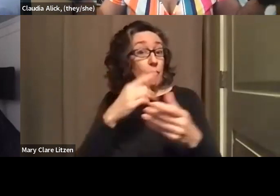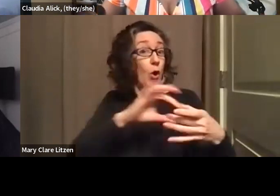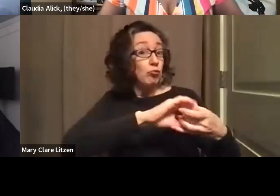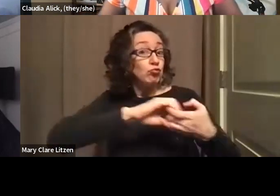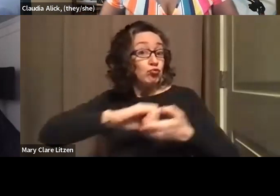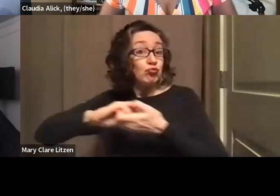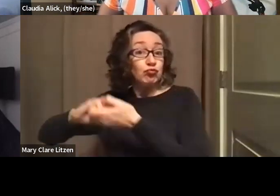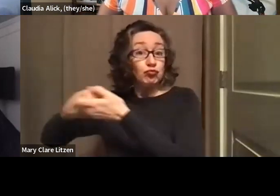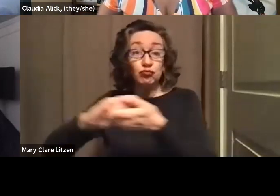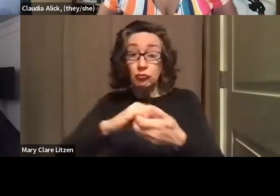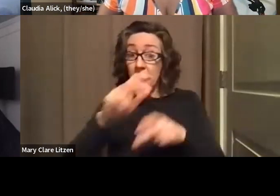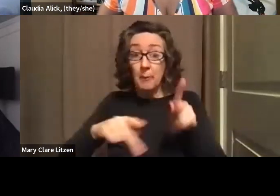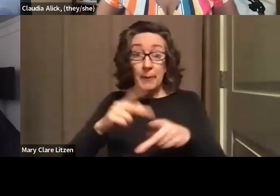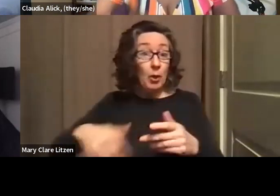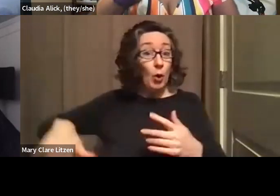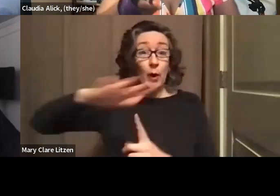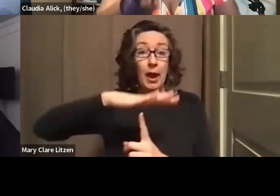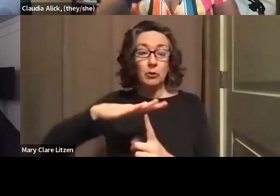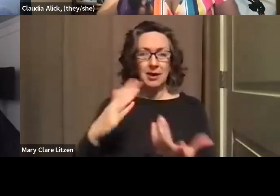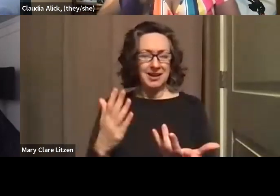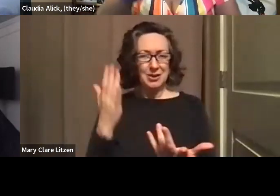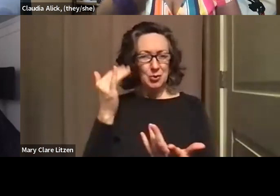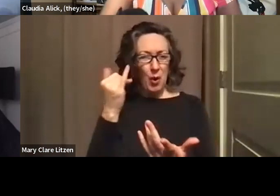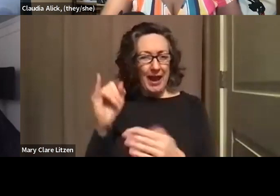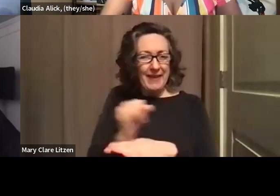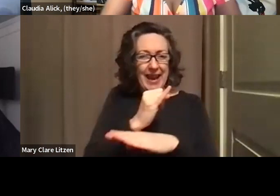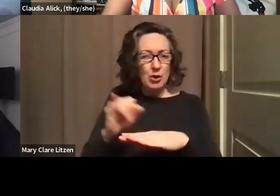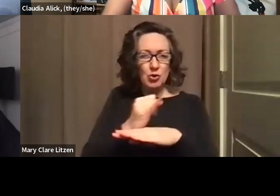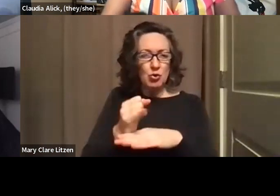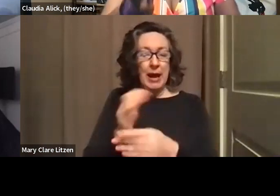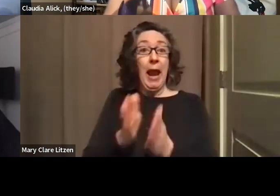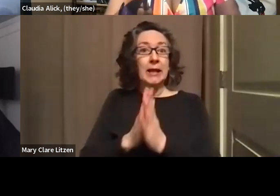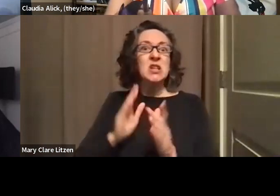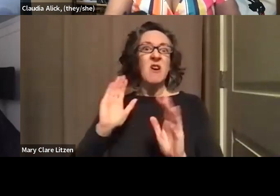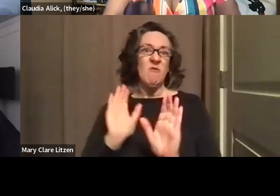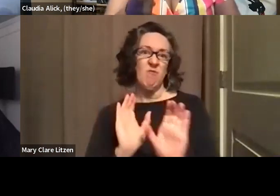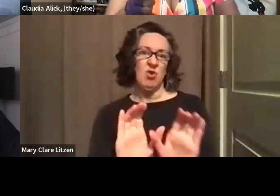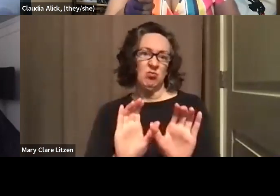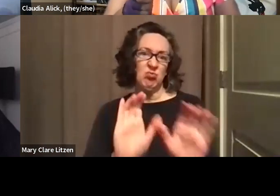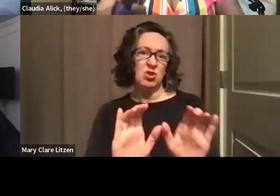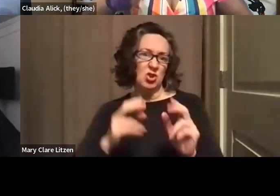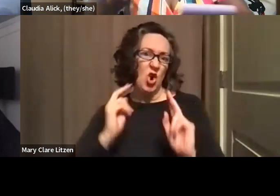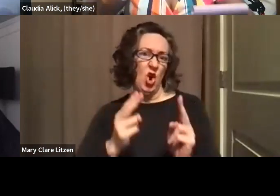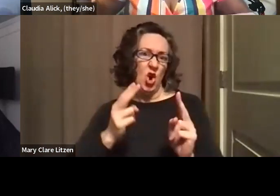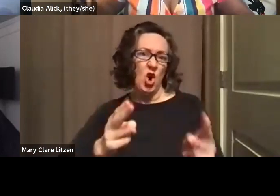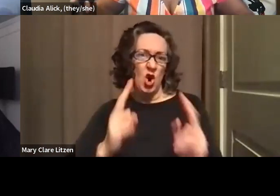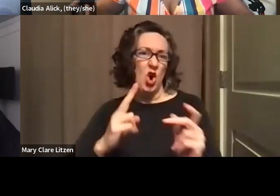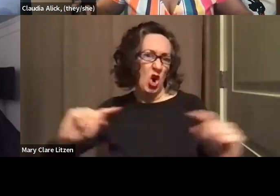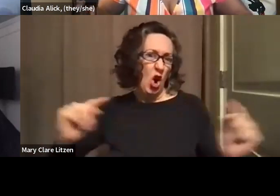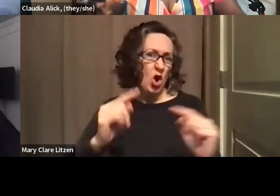And why does our industry ask us to go at a pace in ways that are harmful to our bodies. Maybe that is an extra benefit.